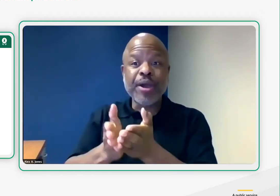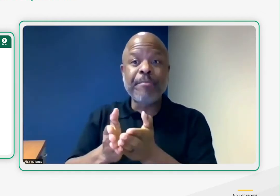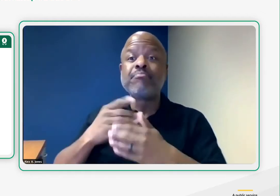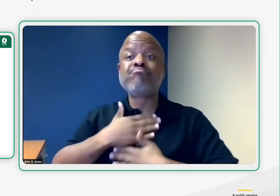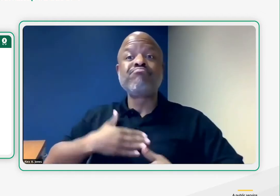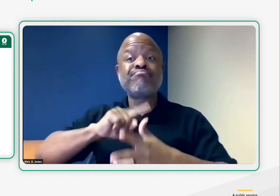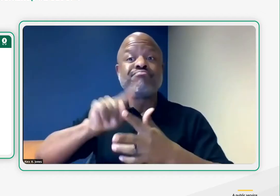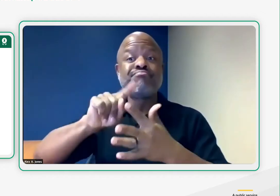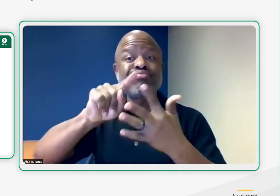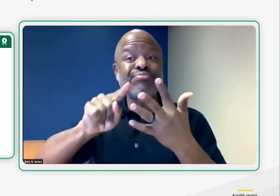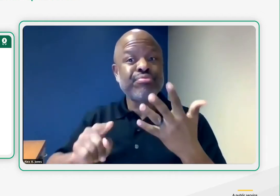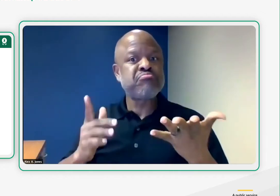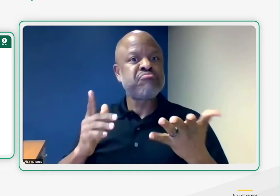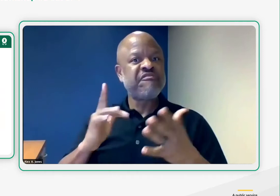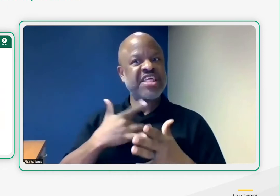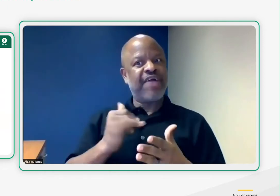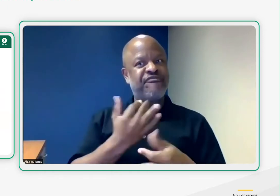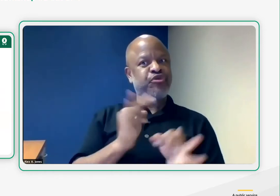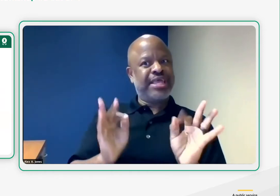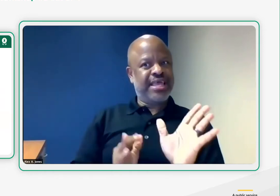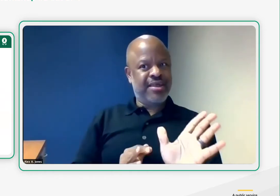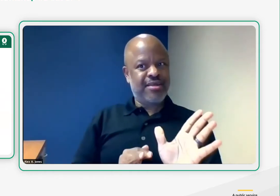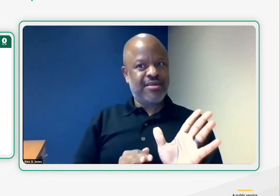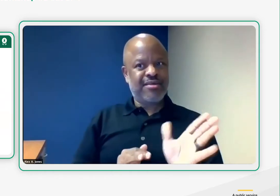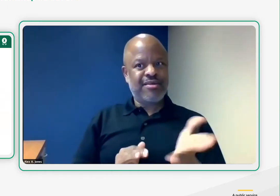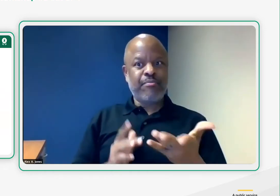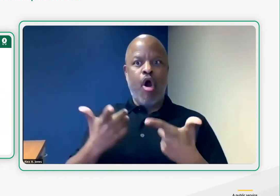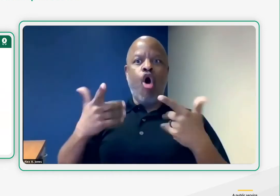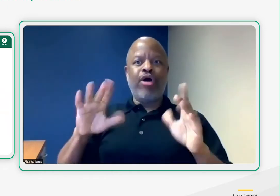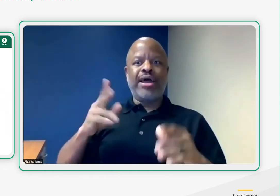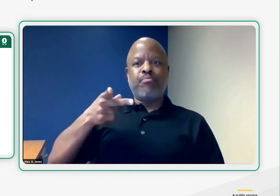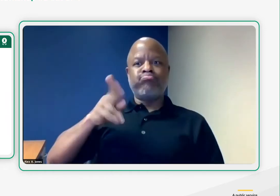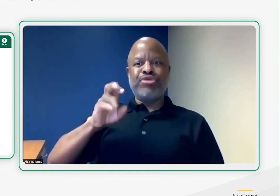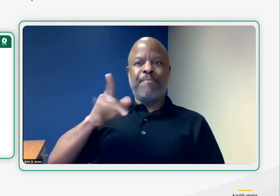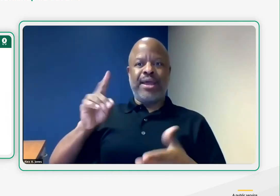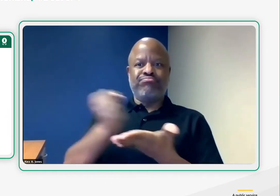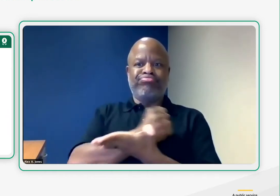know, think about a Carnival cruise ship or something like that – you're thinking, “Oh, this is free” because you've already pre-paid going in.